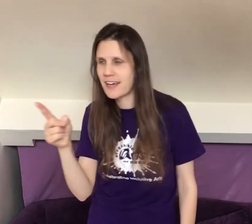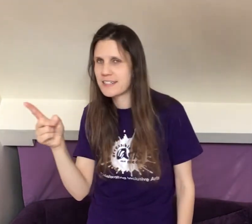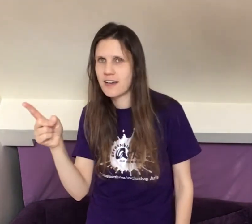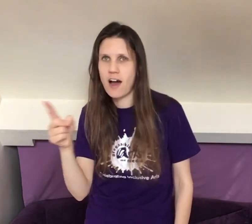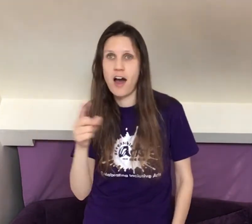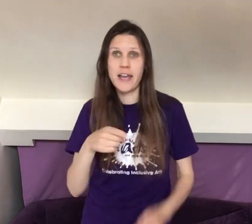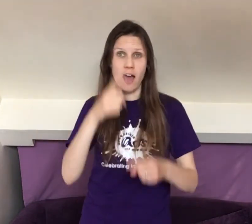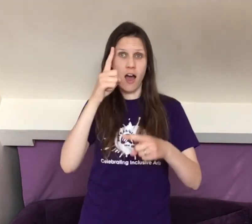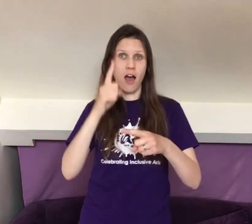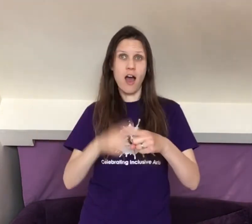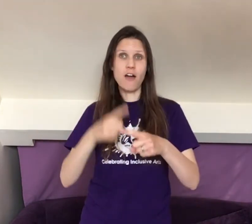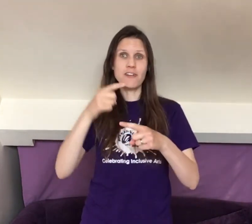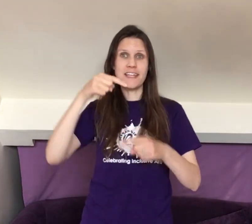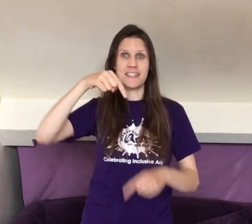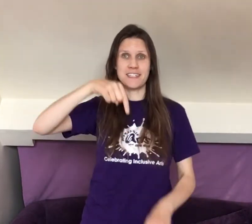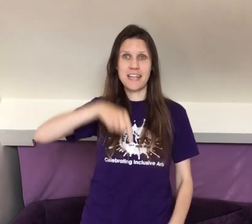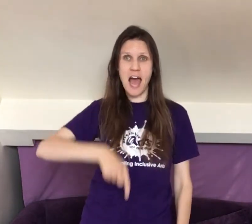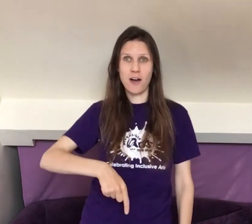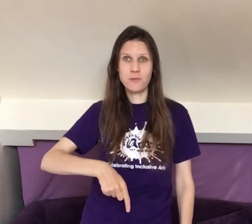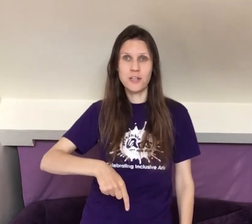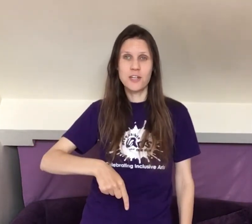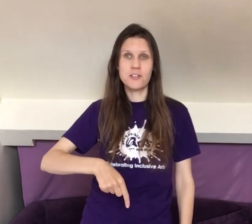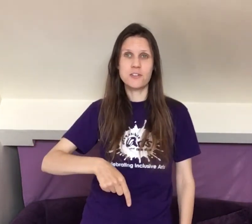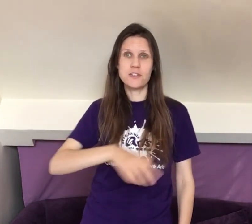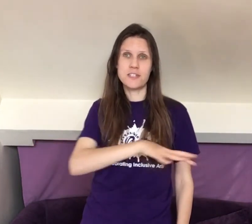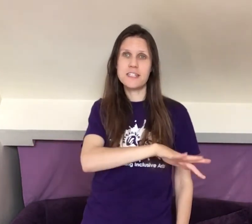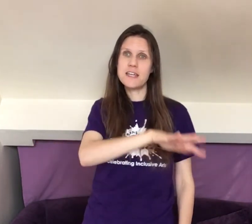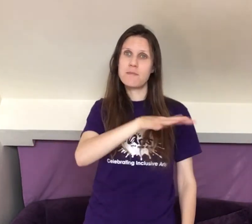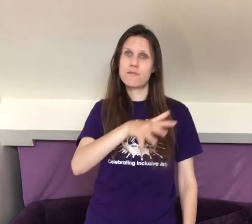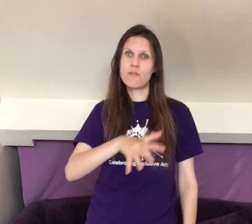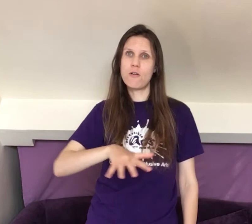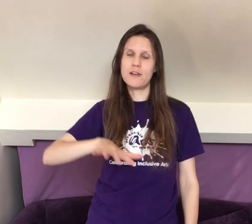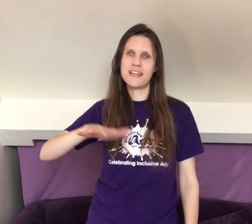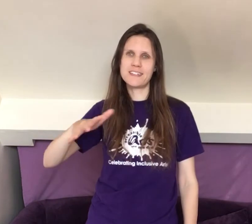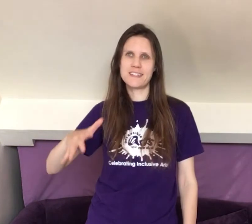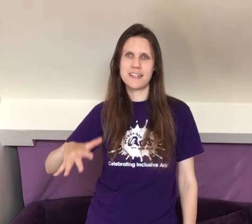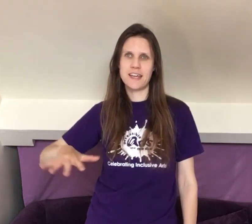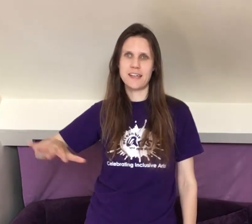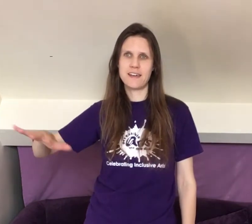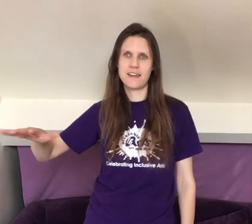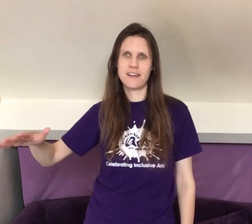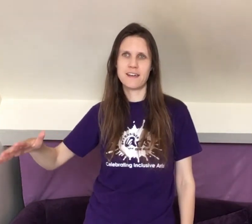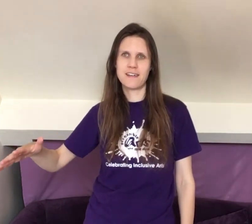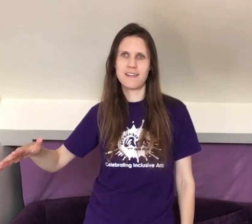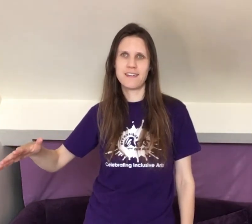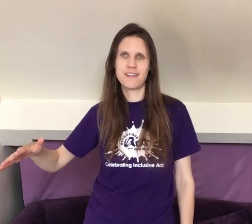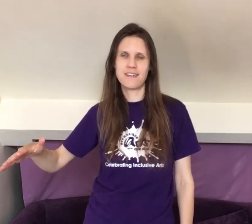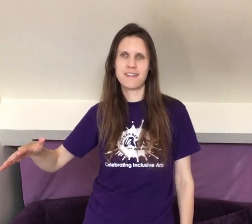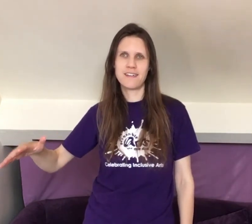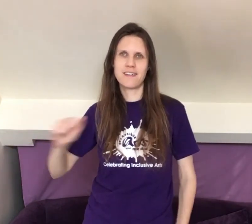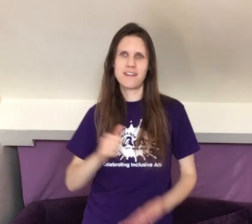And I hurried down to the deep rolling sea.